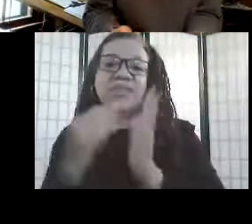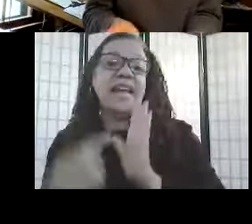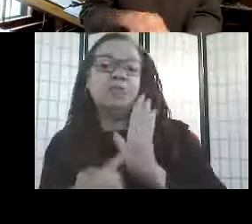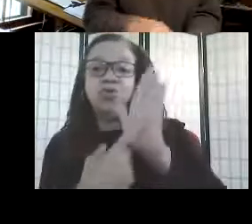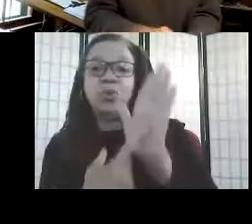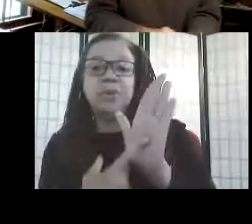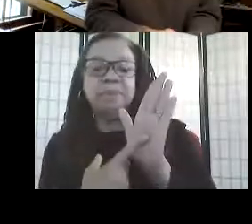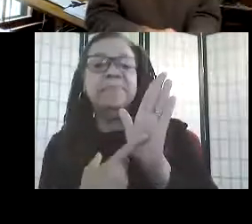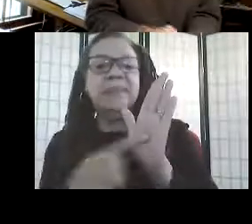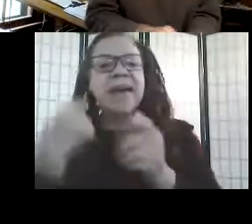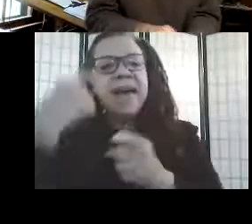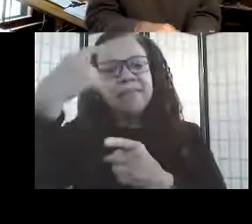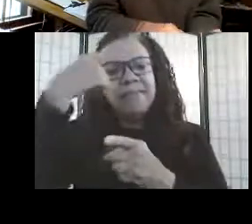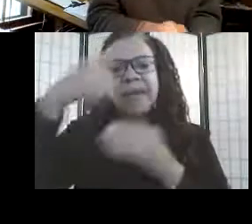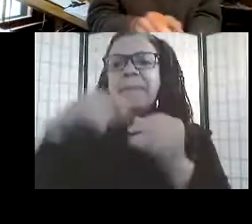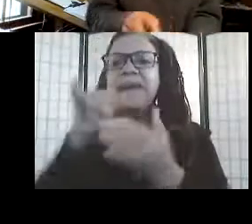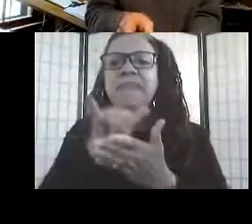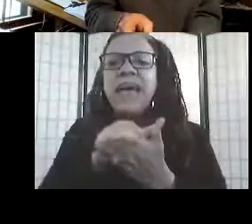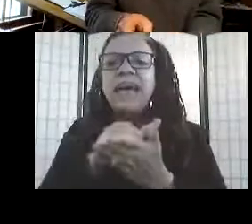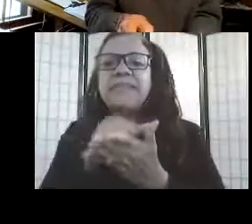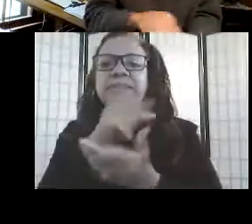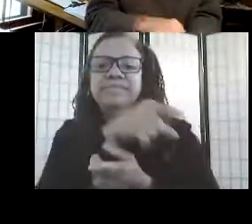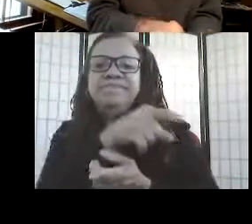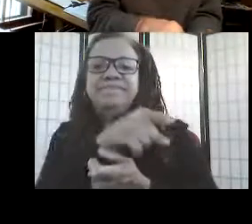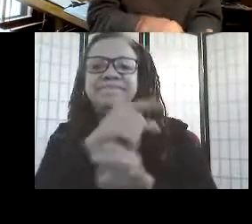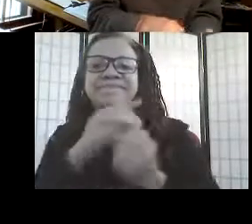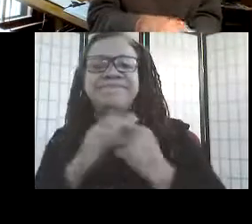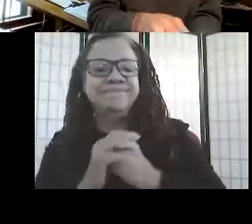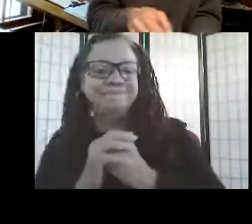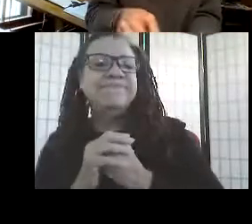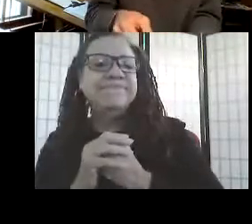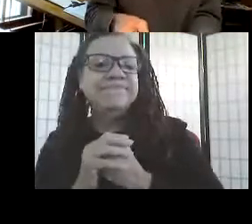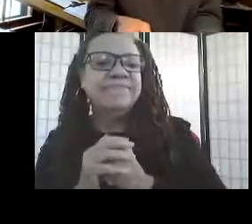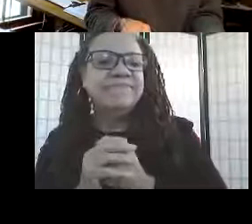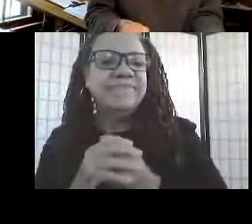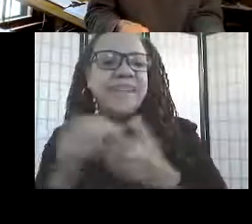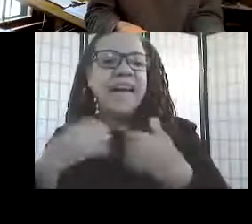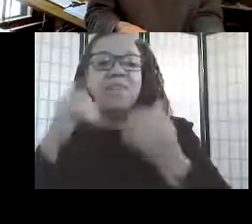I just think of this, immediately. Um I have him witness a speech out the White